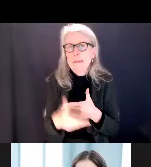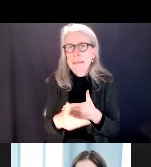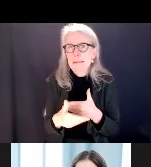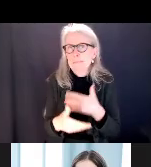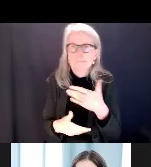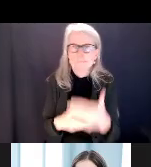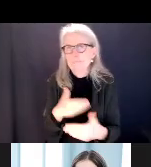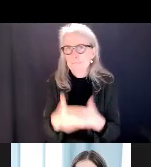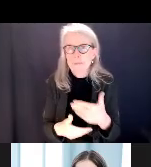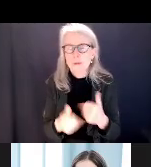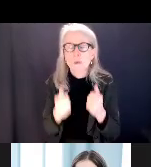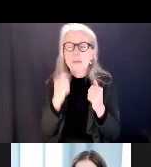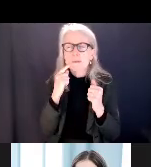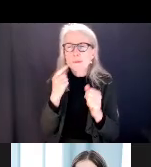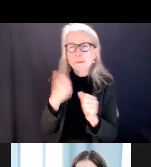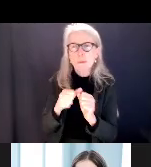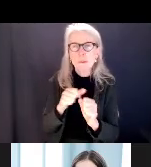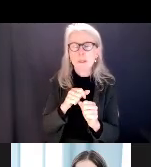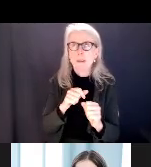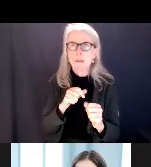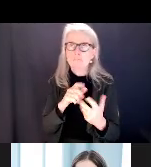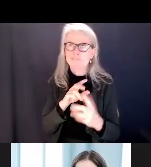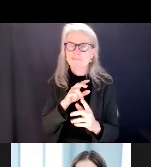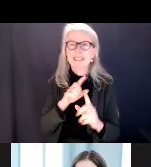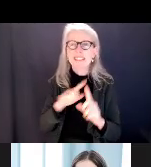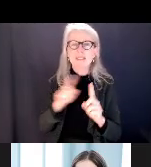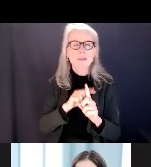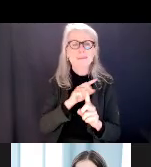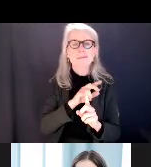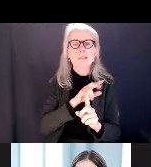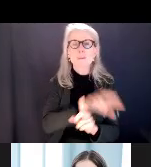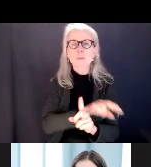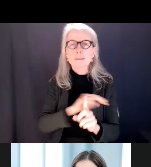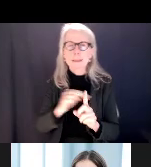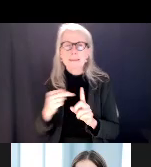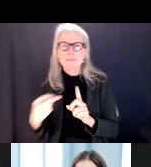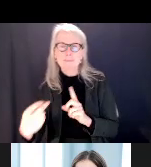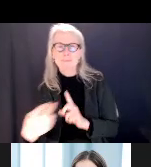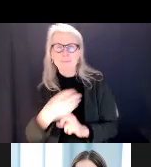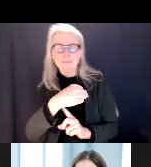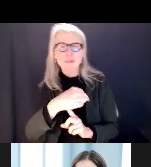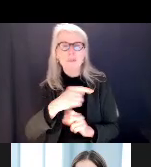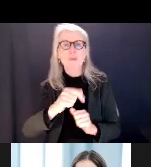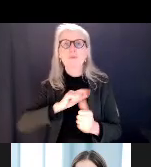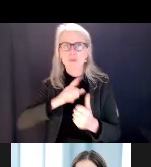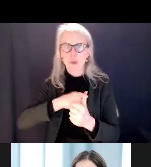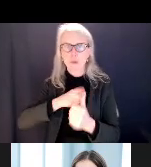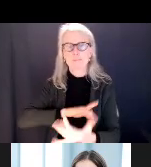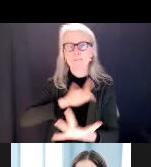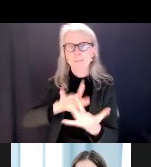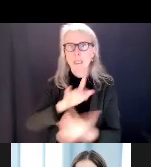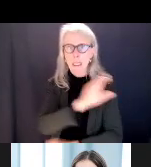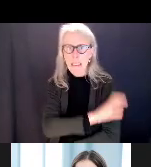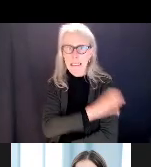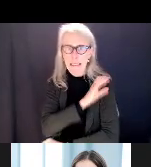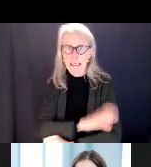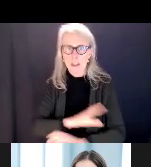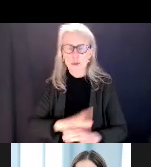perspectives like I said previously. So I went to the clinicians. We had a a clinician day where I